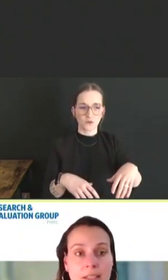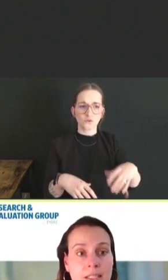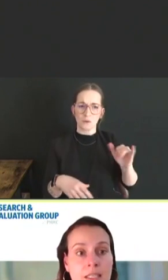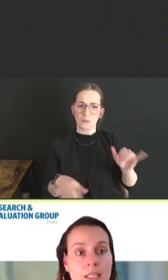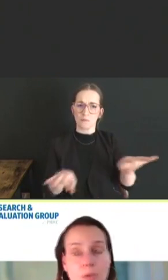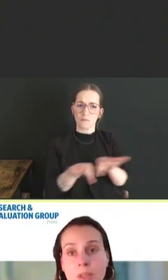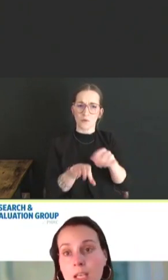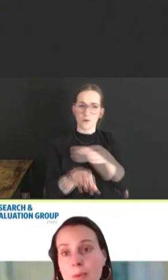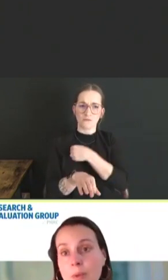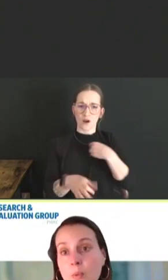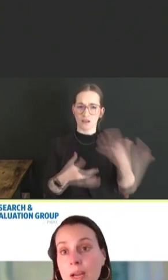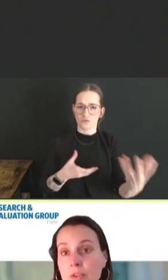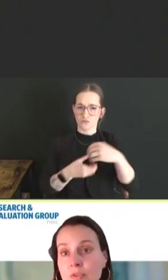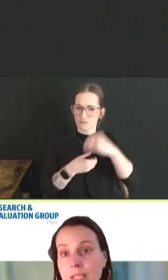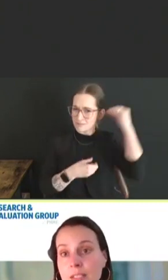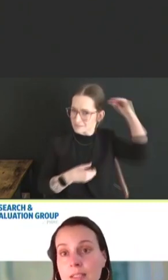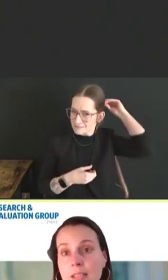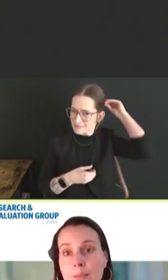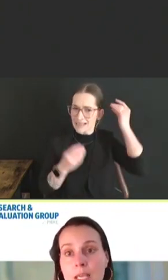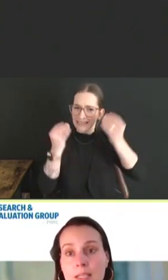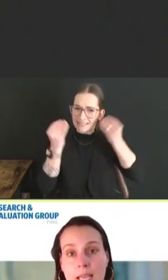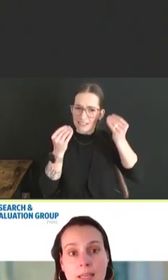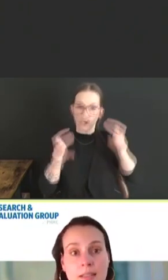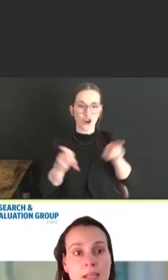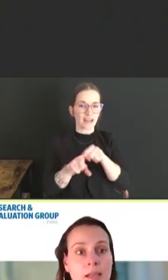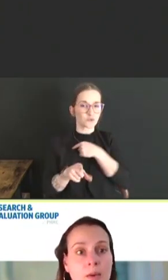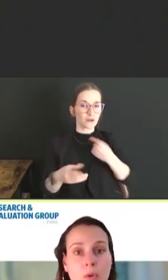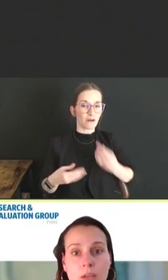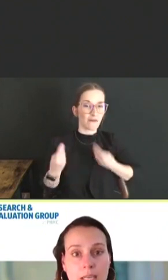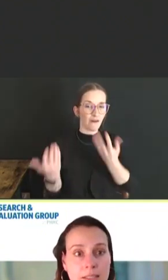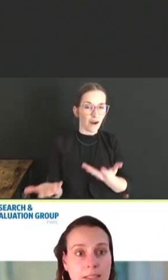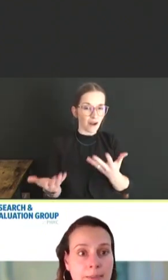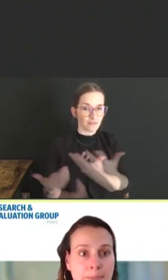vaccines, if we're thinking about where those vaccines can be obtained. Go to the next slide.